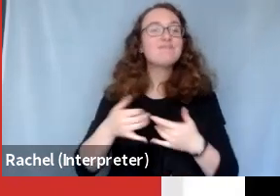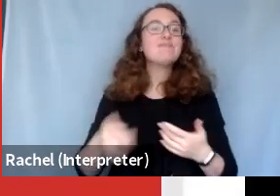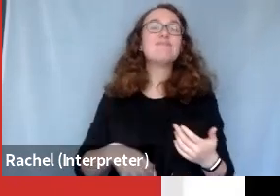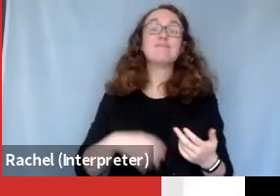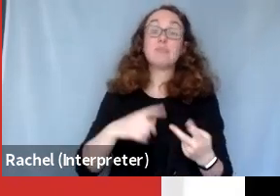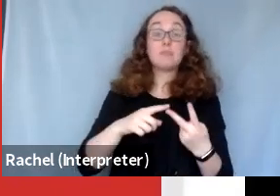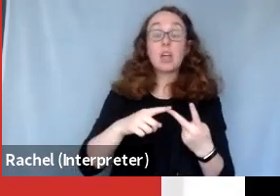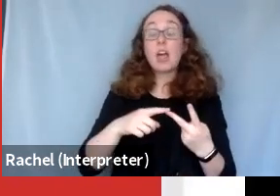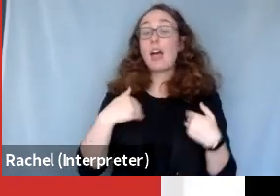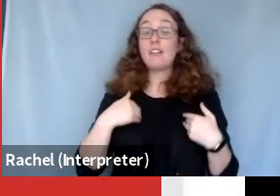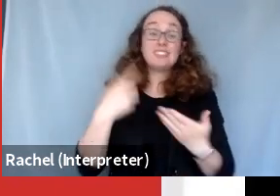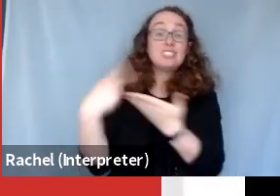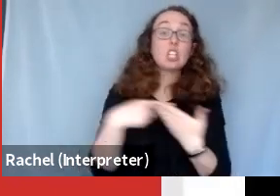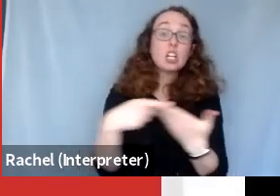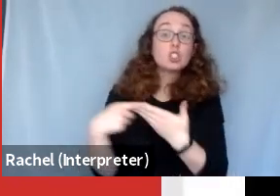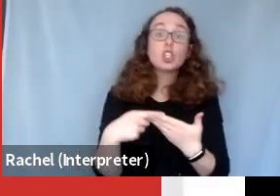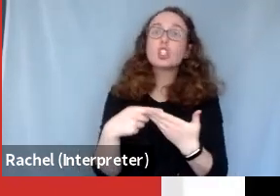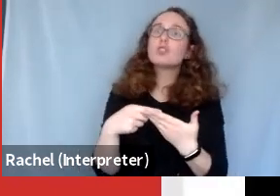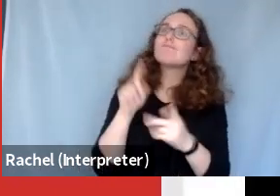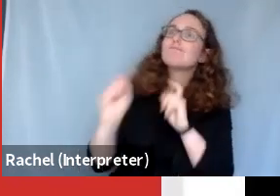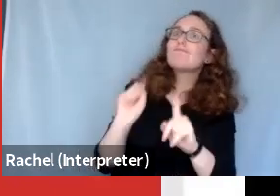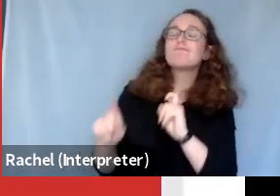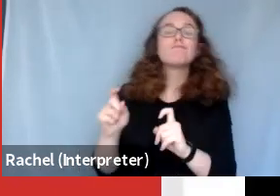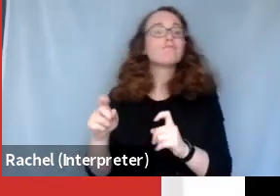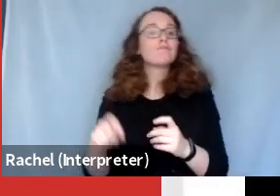survey on Friday. So if we're all done with to with our